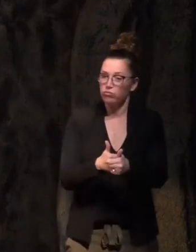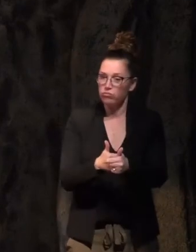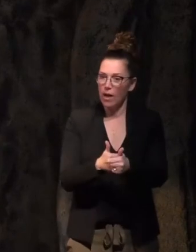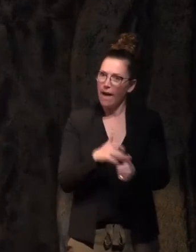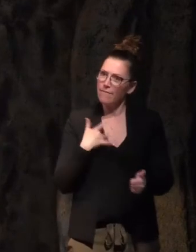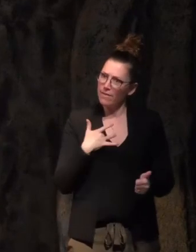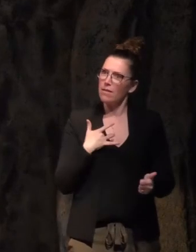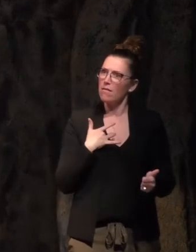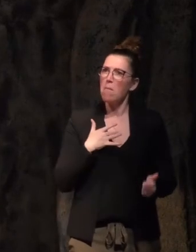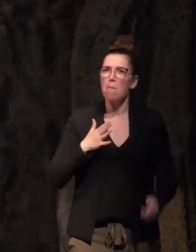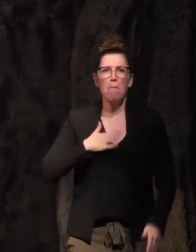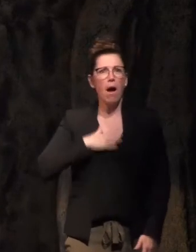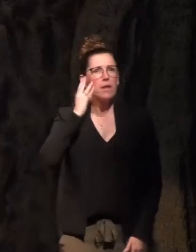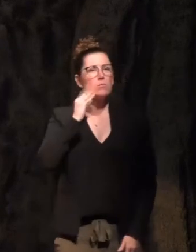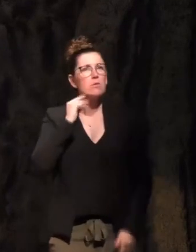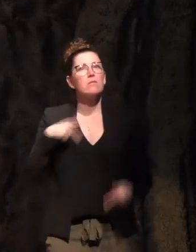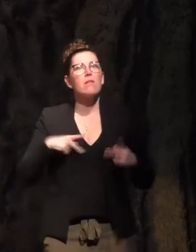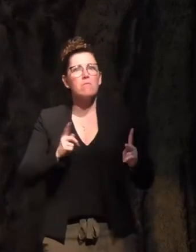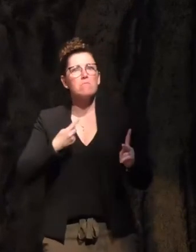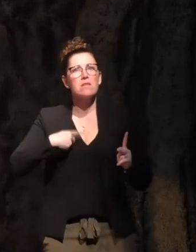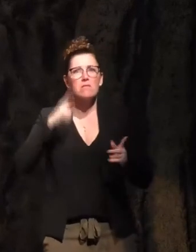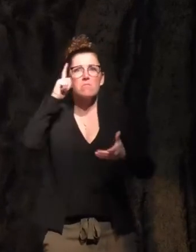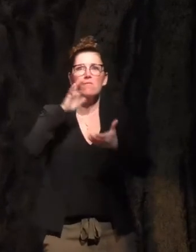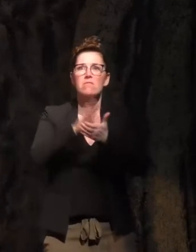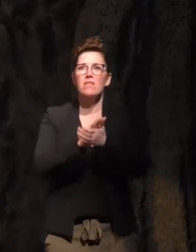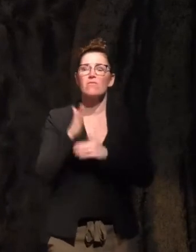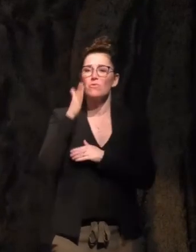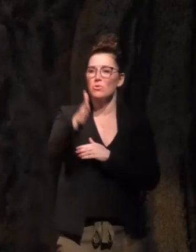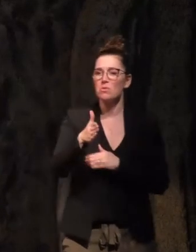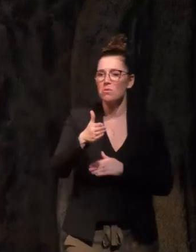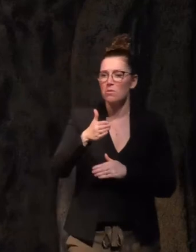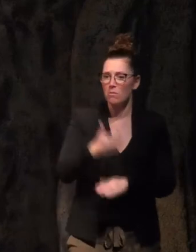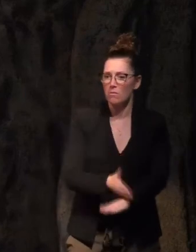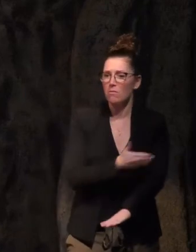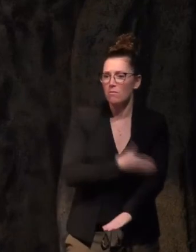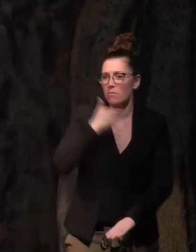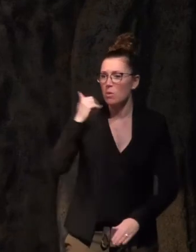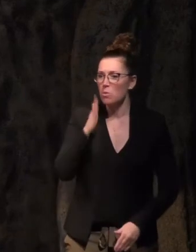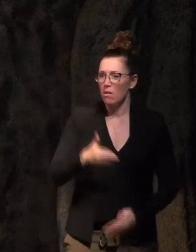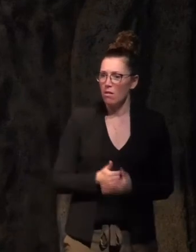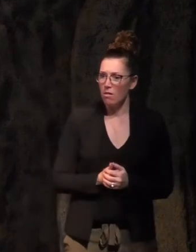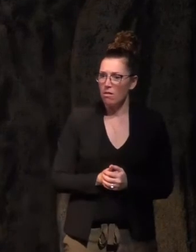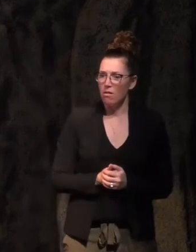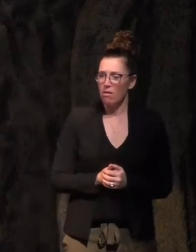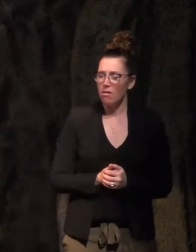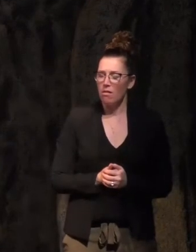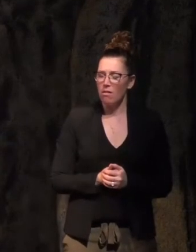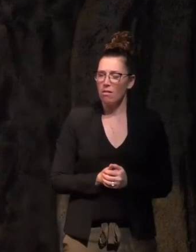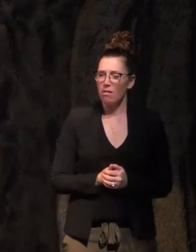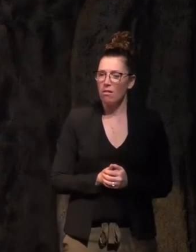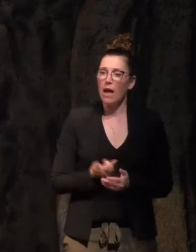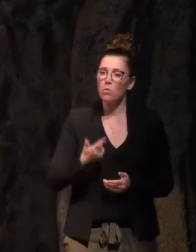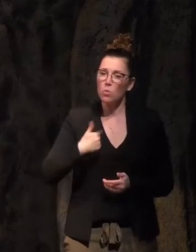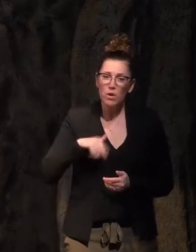and we as a sector will in fact gain influence and grow. A final, more granular action I think